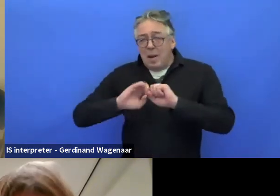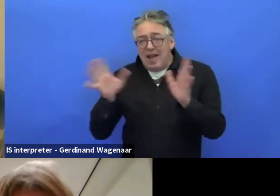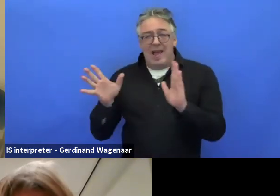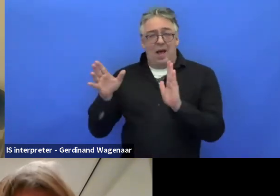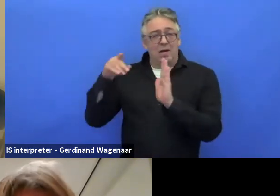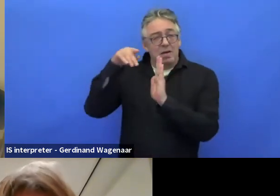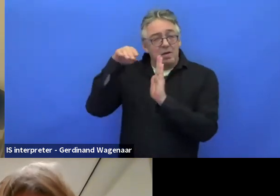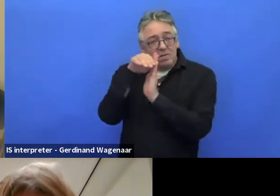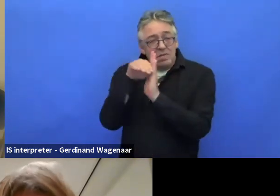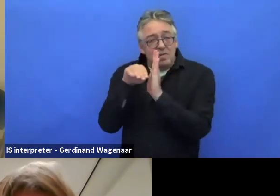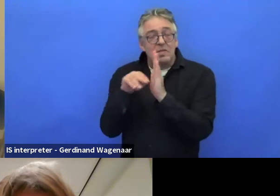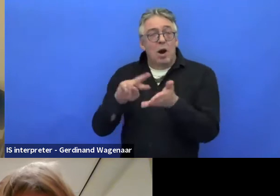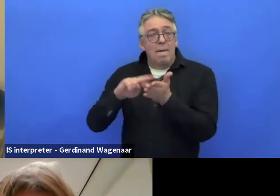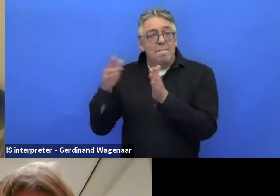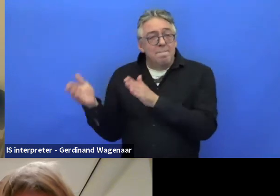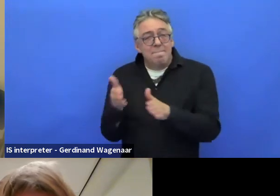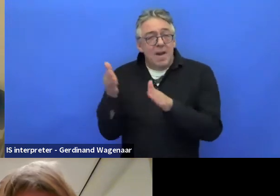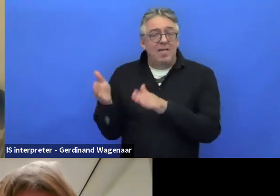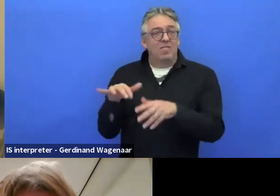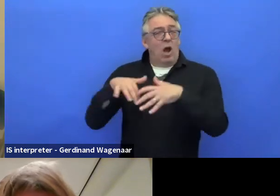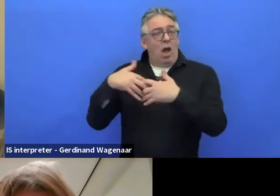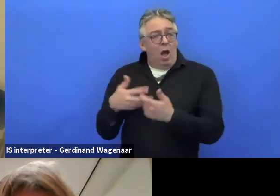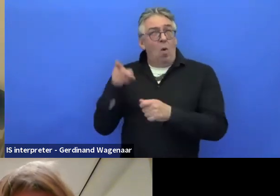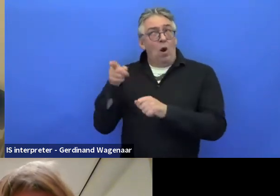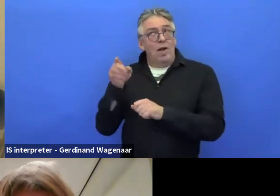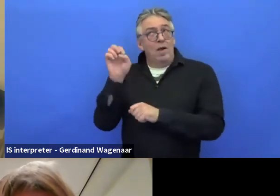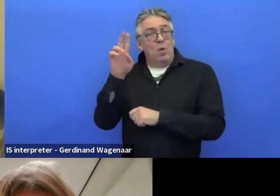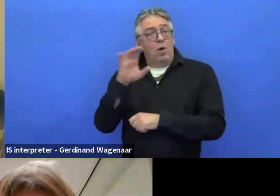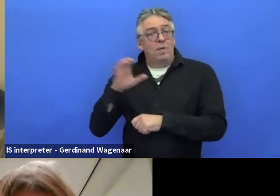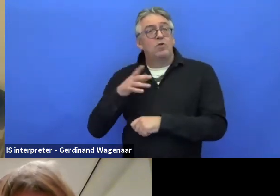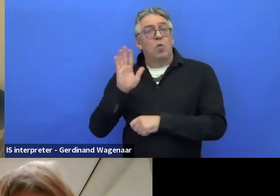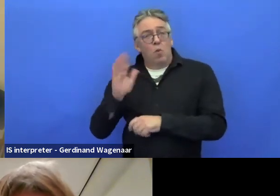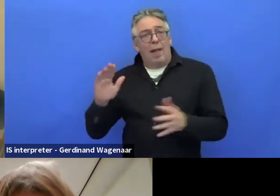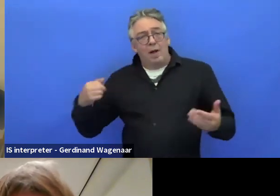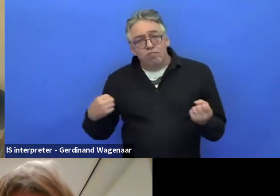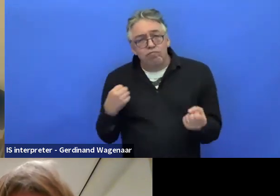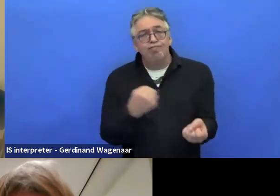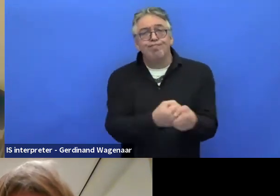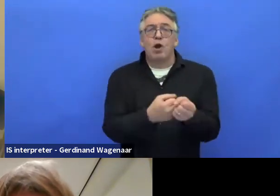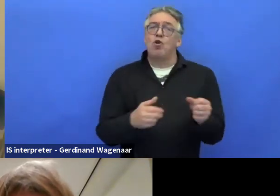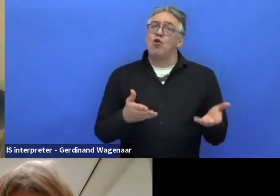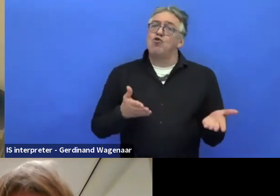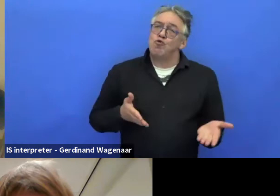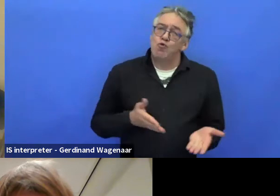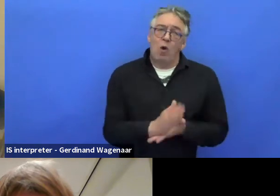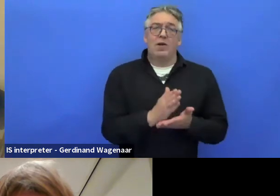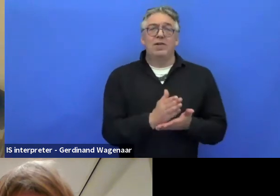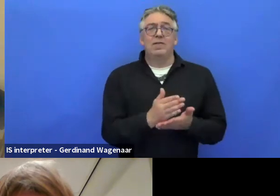that fail to facilitate the rights to live independently in the community. And this will be publicly available.